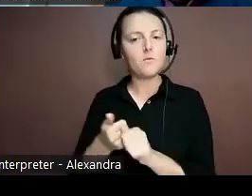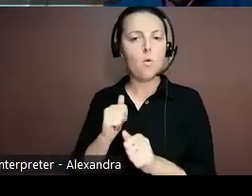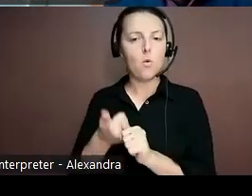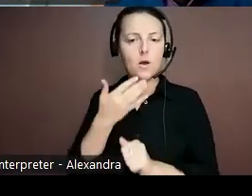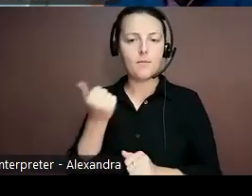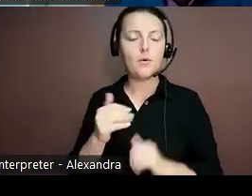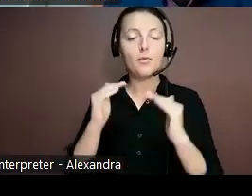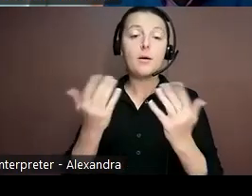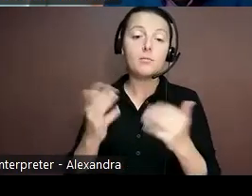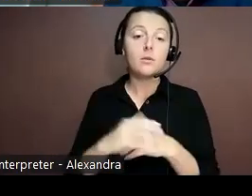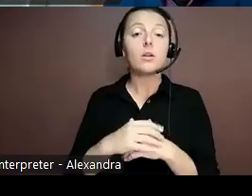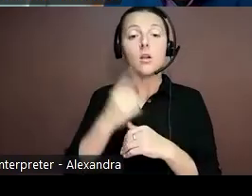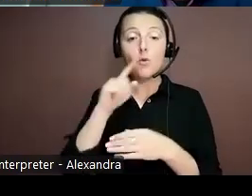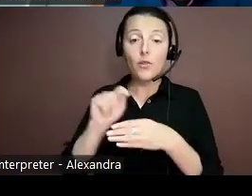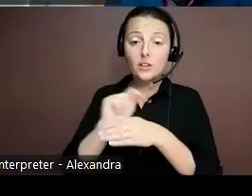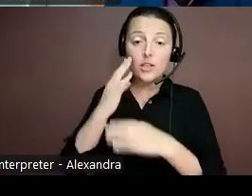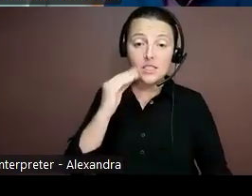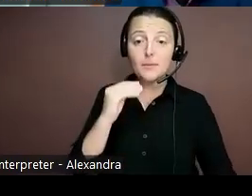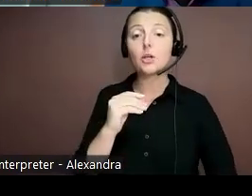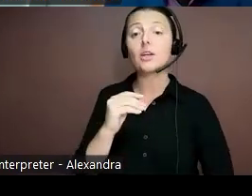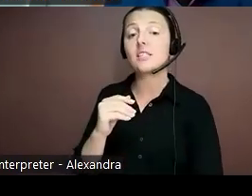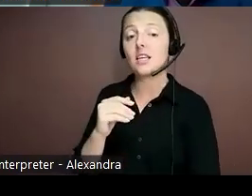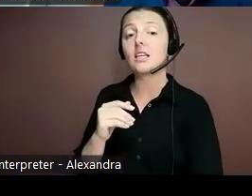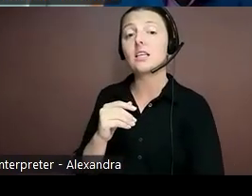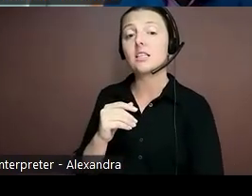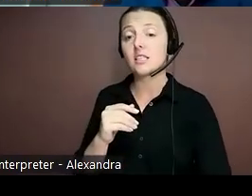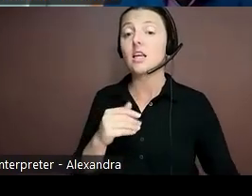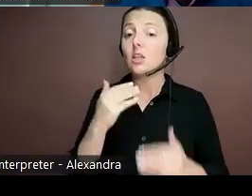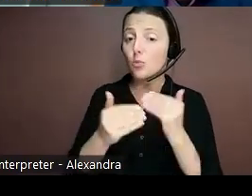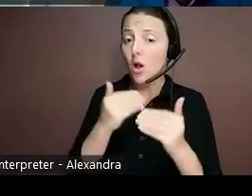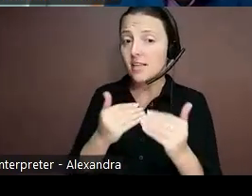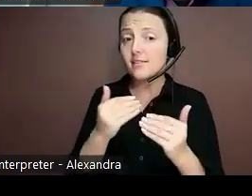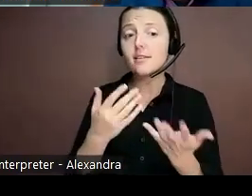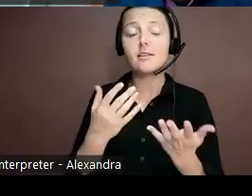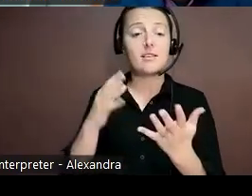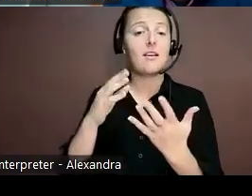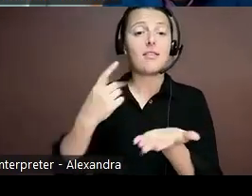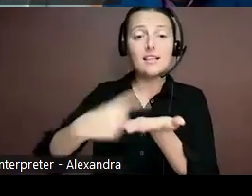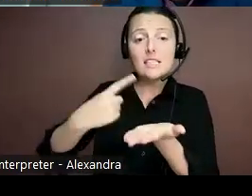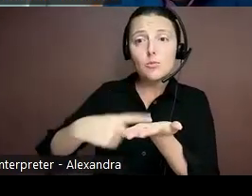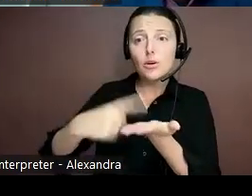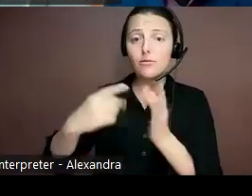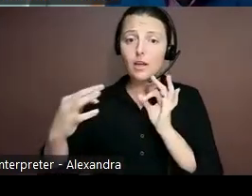feedback that we provide consistently has really helped staff members remain motivated and engaged